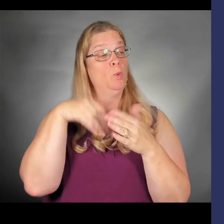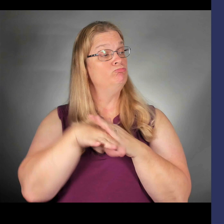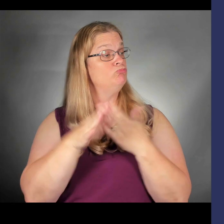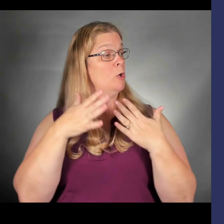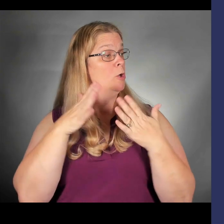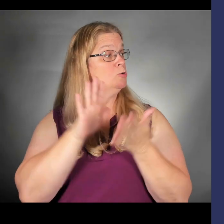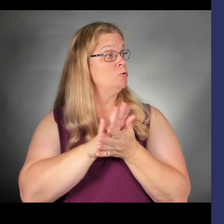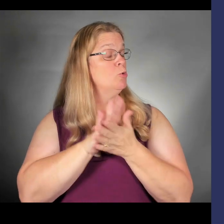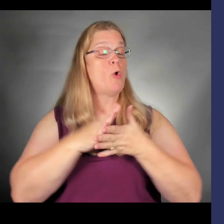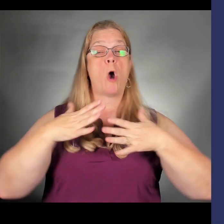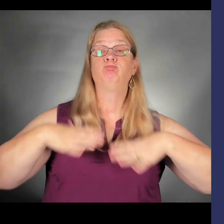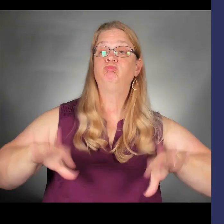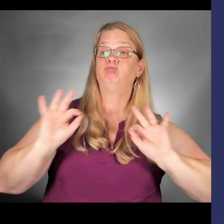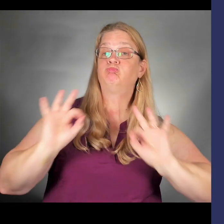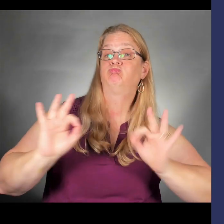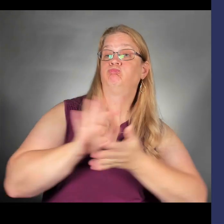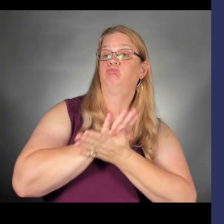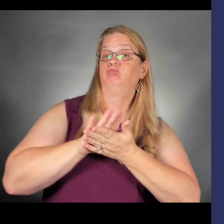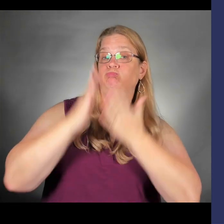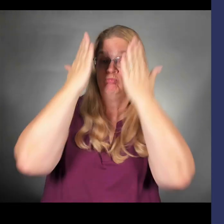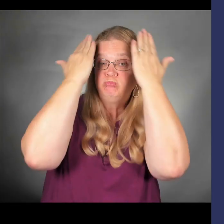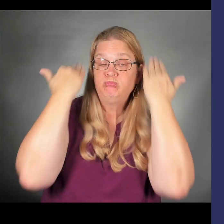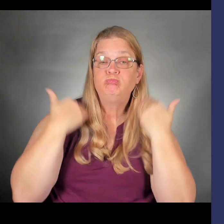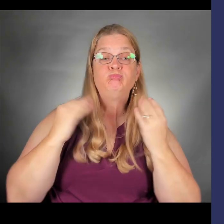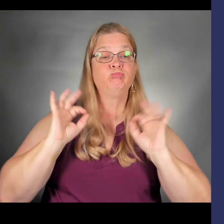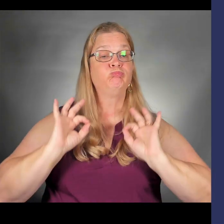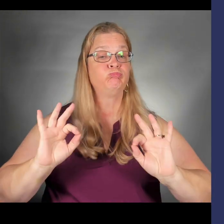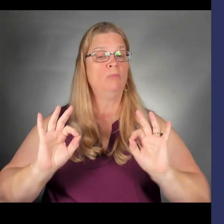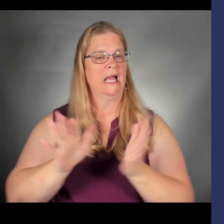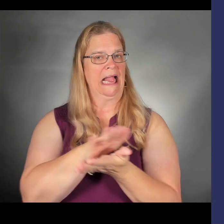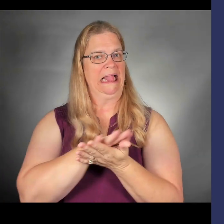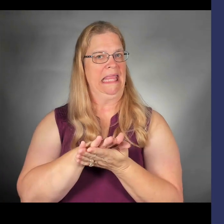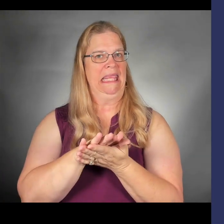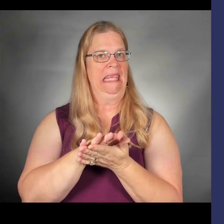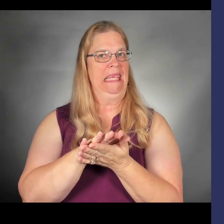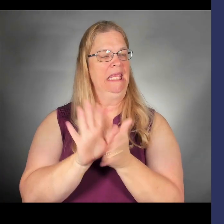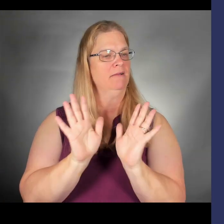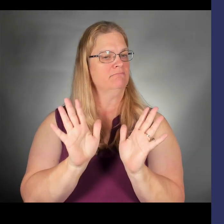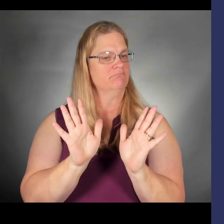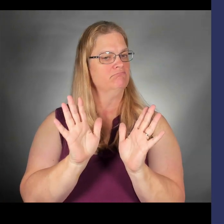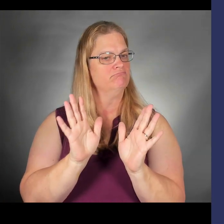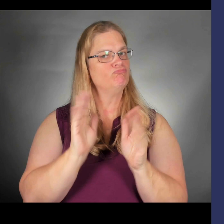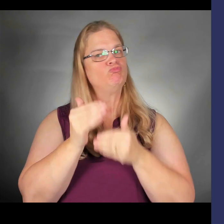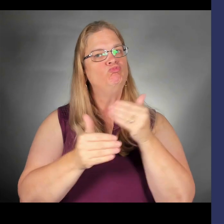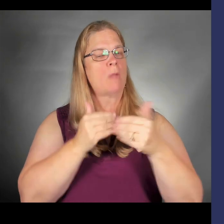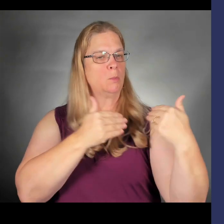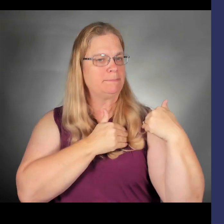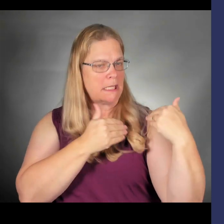typically maybe a student comes to school; they have nice hygiene, they keep themselves neat and tidy,